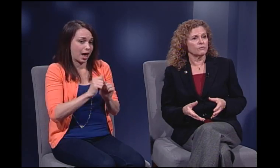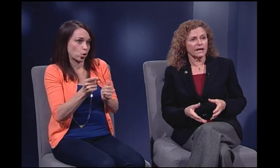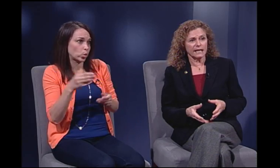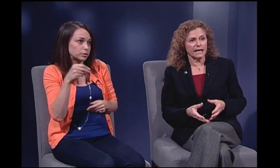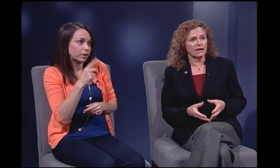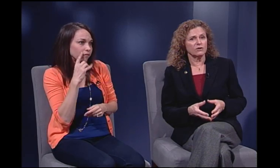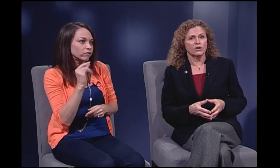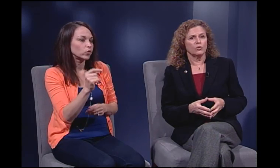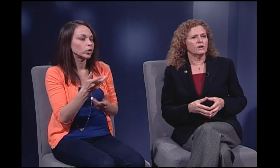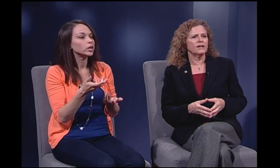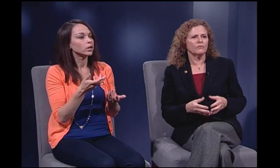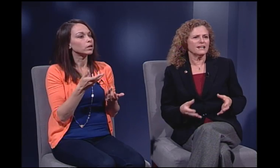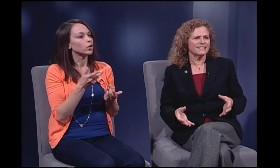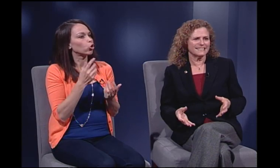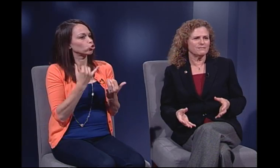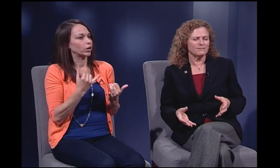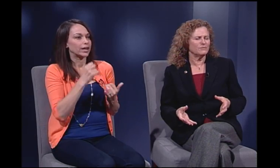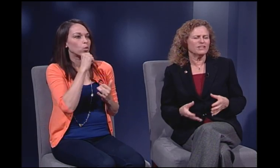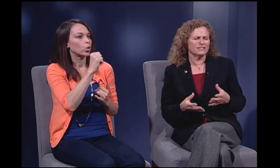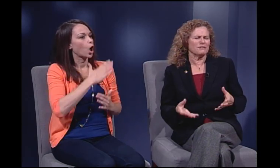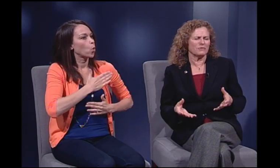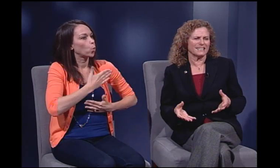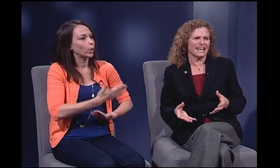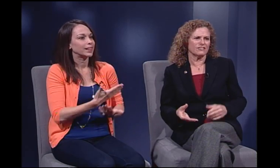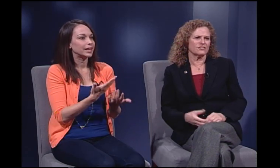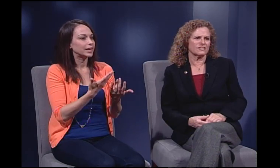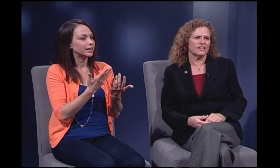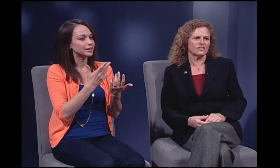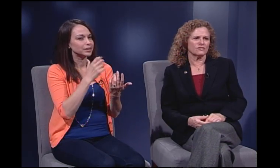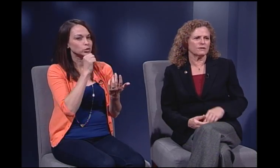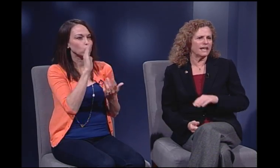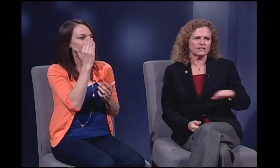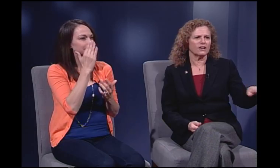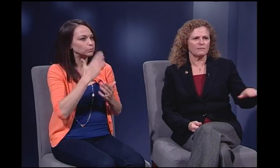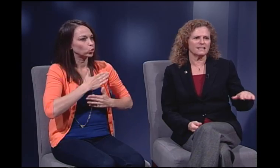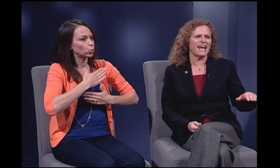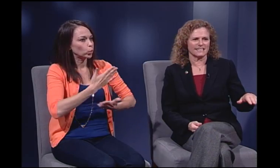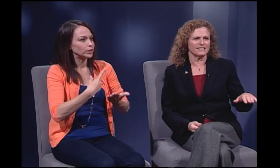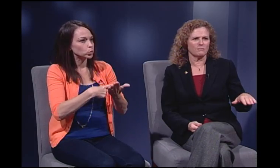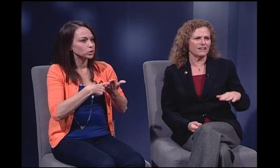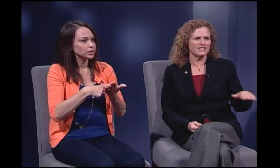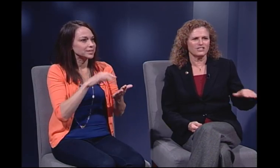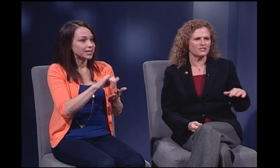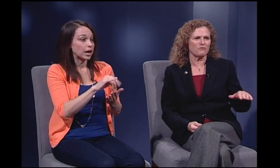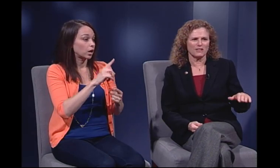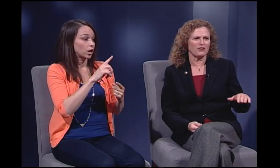Right now, we're not willing to think-- we don't seem to be willing to have those discussions. We can't talk about taxes, politicians don't want to talk